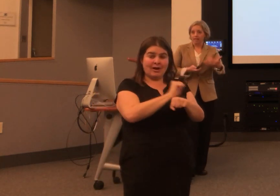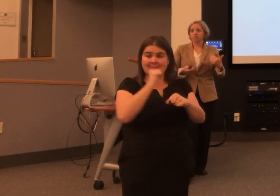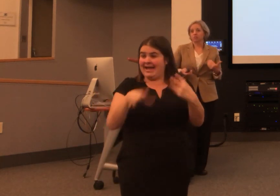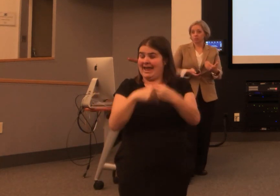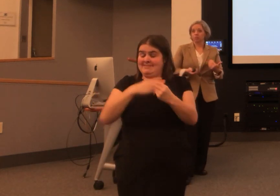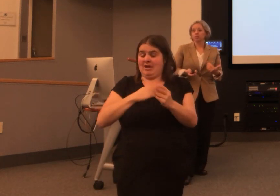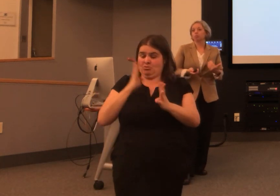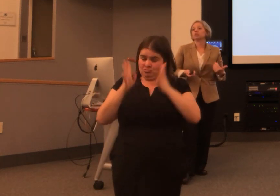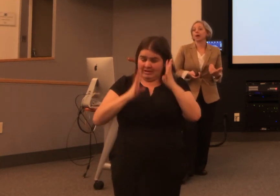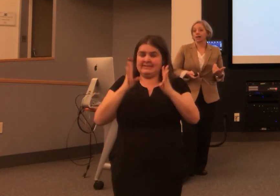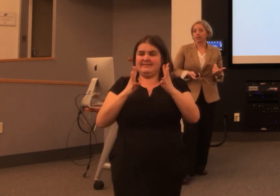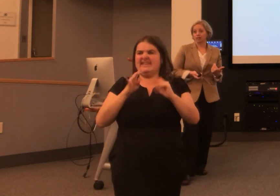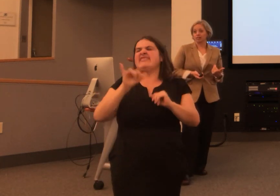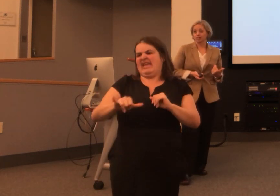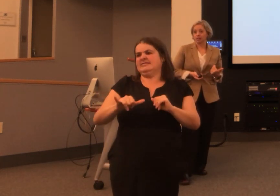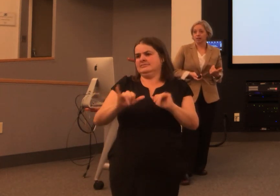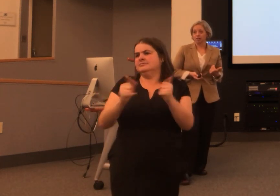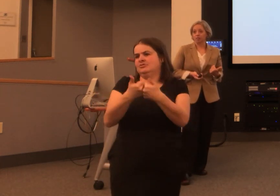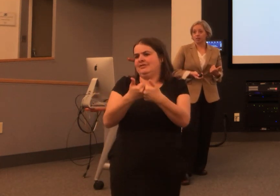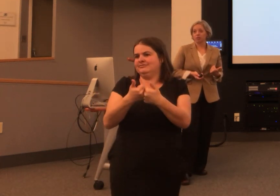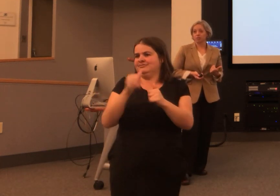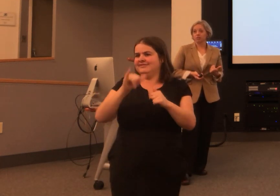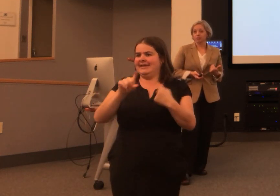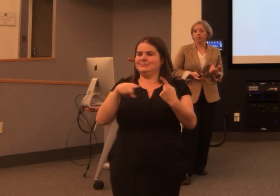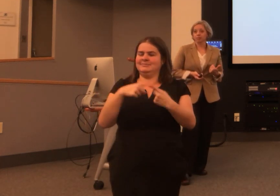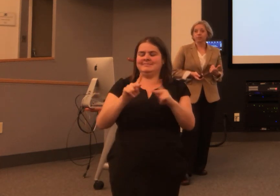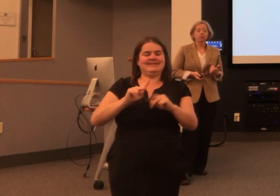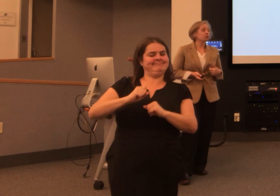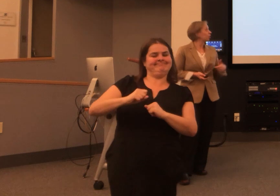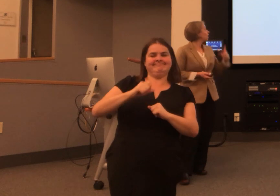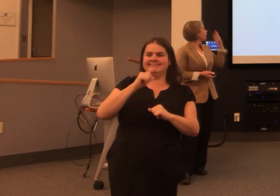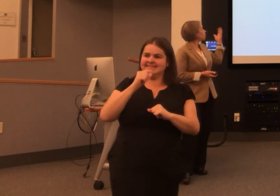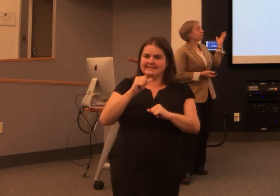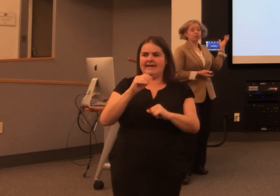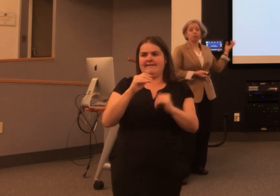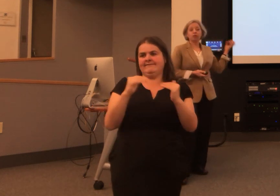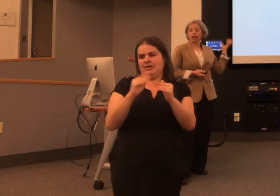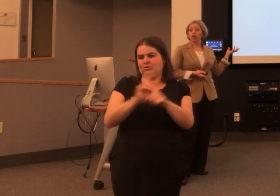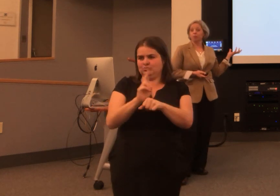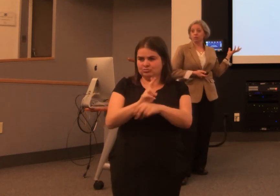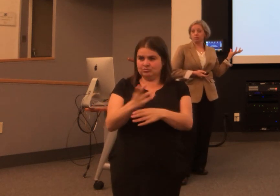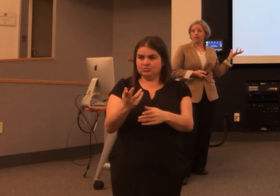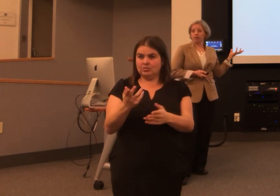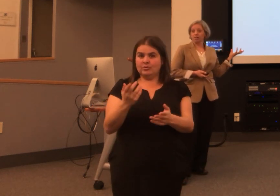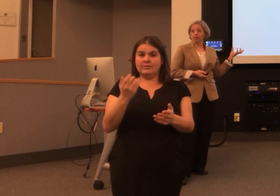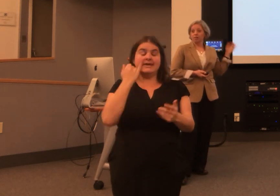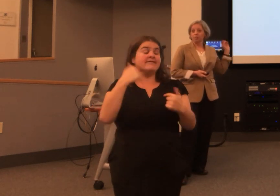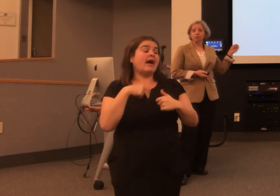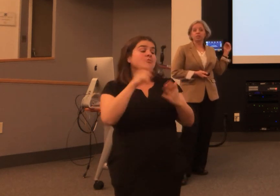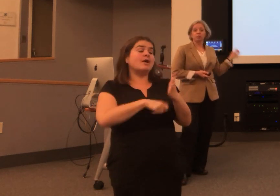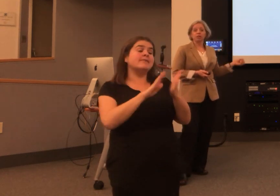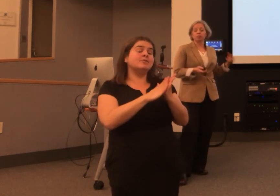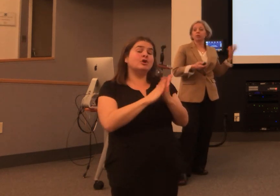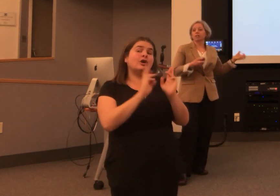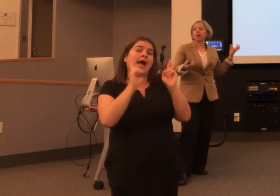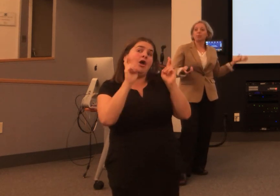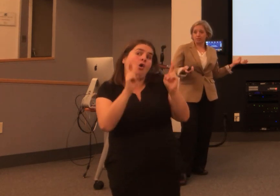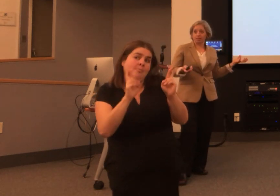that's gonna push back on unfair use. So, I might write a book, I hope it'll sell. But the reason I'm writing a book and commenting